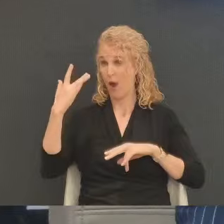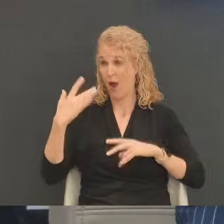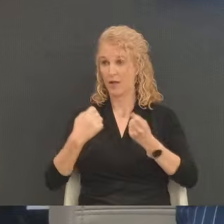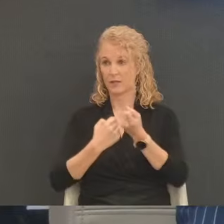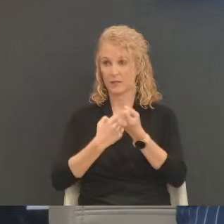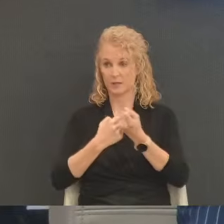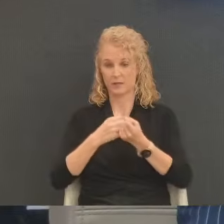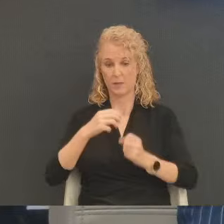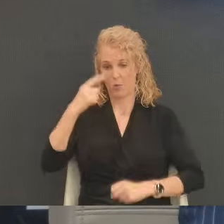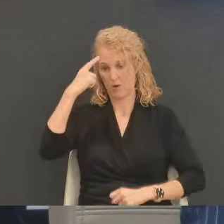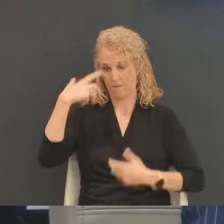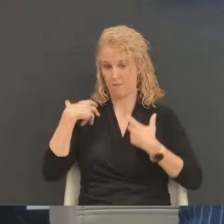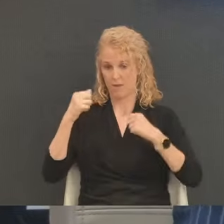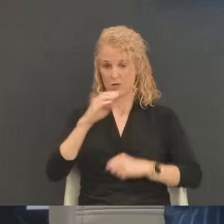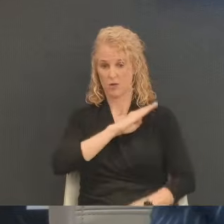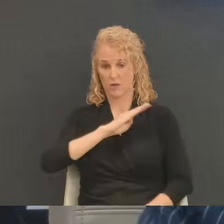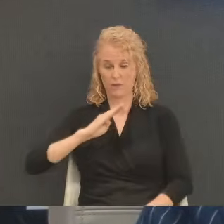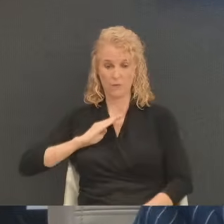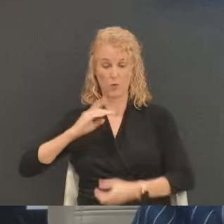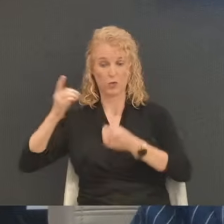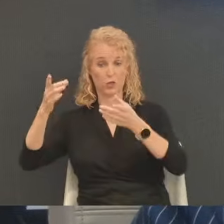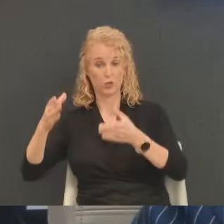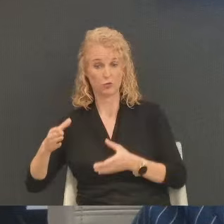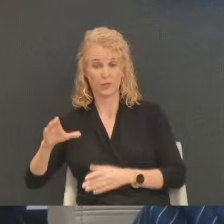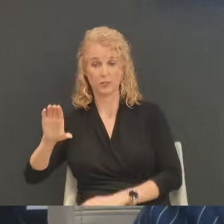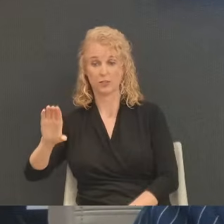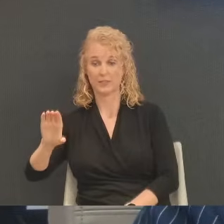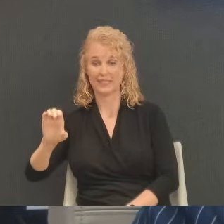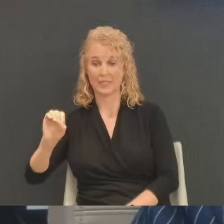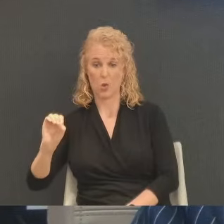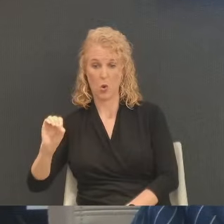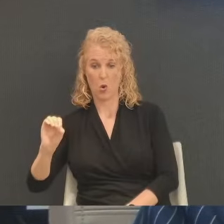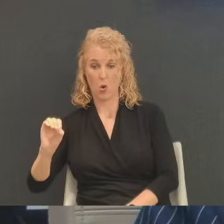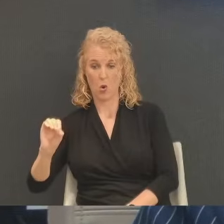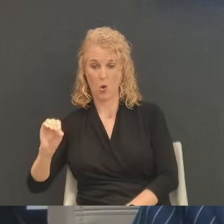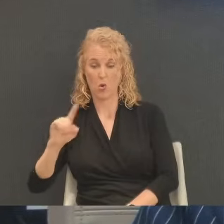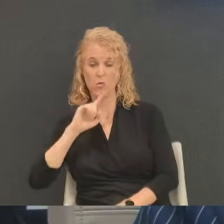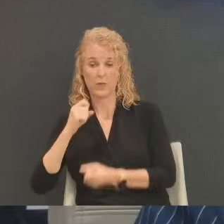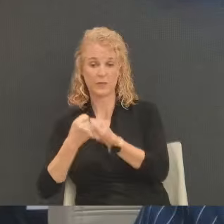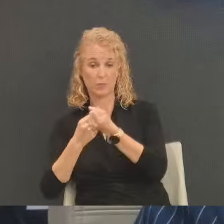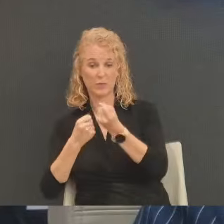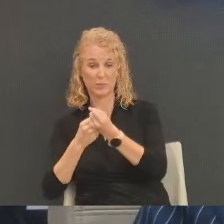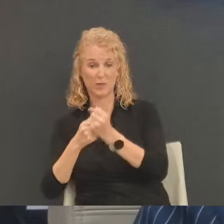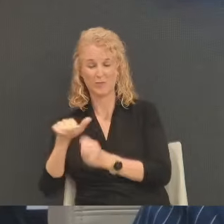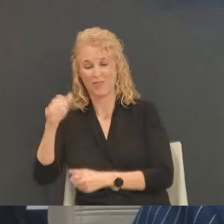and the Director and CEO that was championing it unfortunately passed away. And there were some